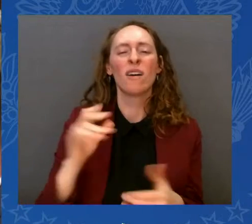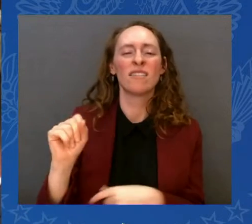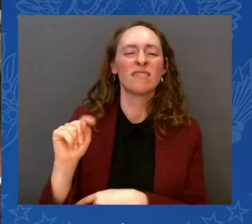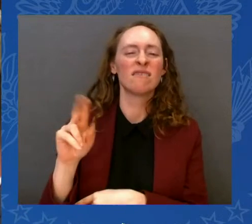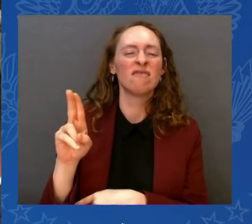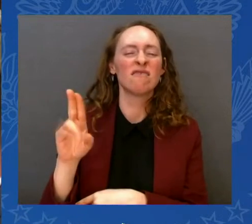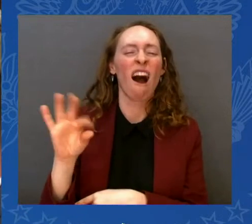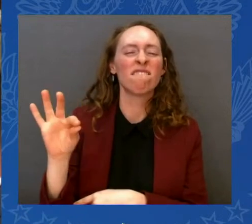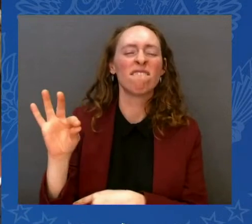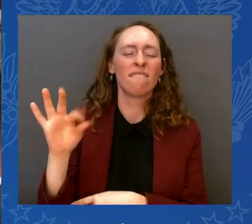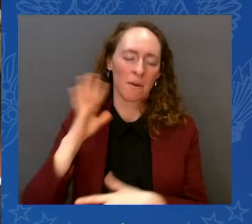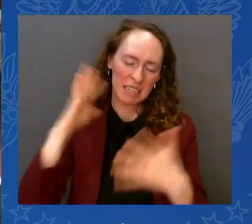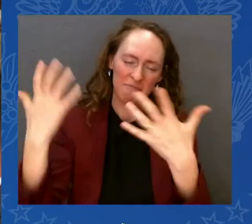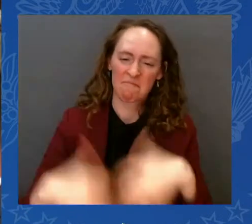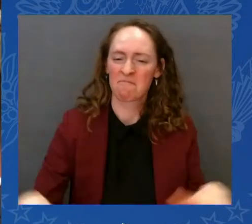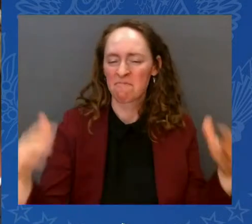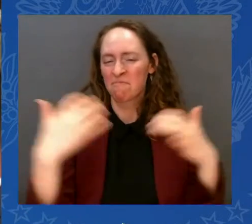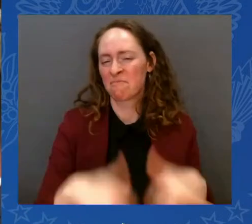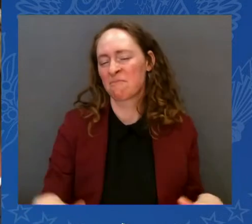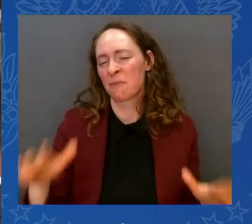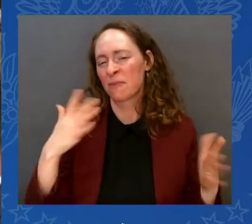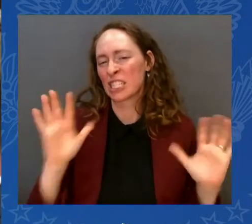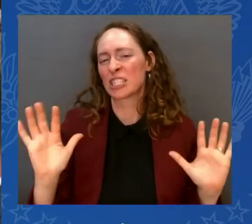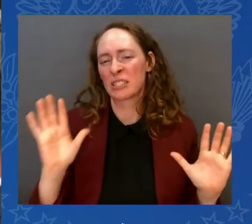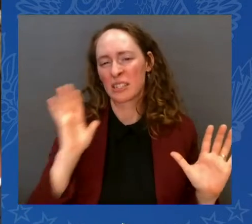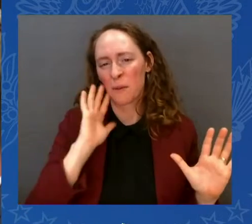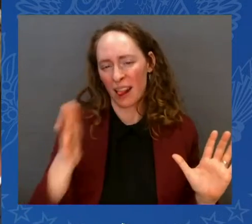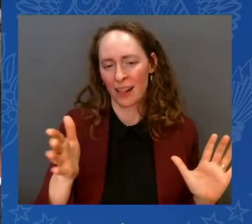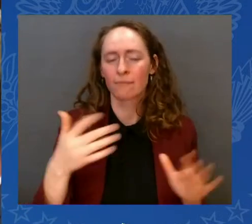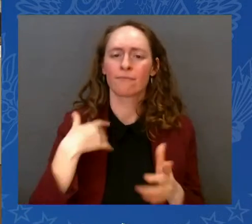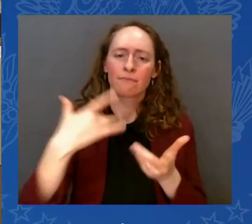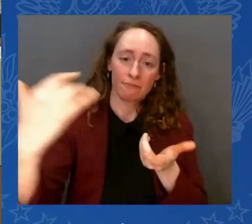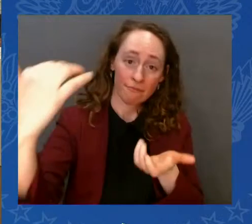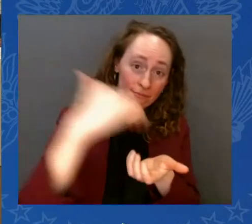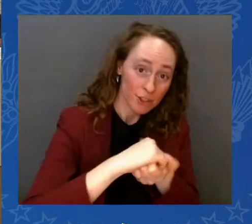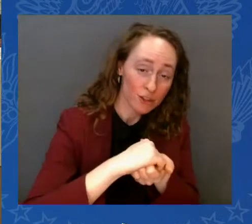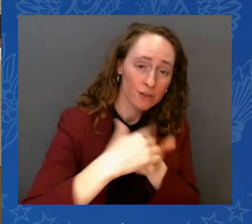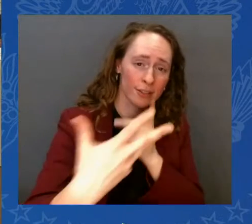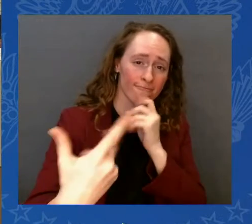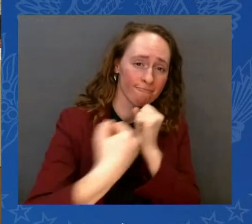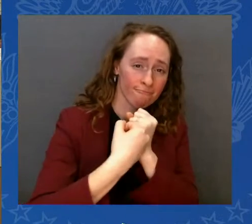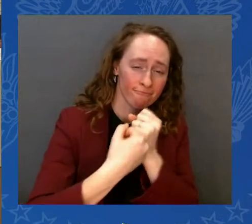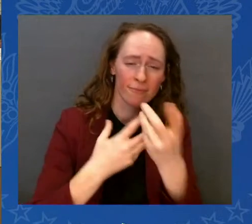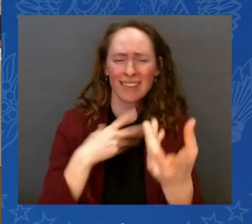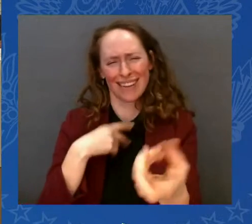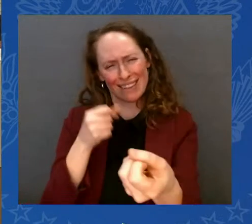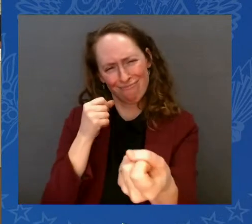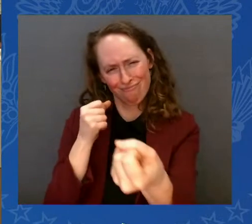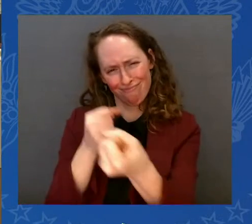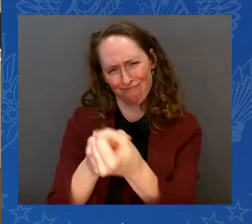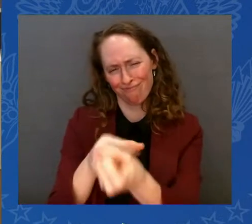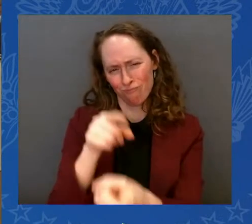and we look forward to working closely with you. Thank you, Mr. President. The President: Well, thanks, Gov. Ms. Rodriguez: And now we'll hear from our Vice President.